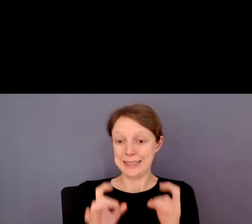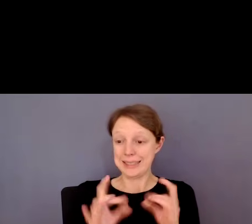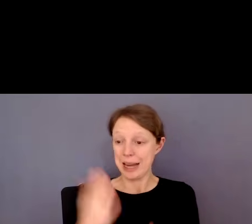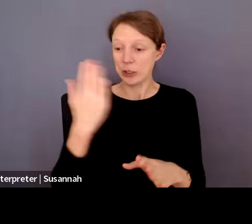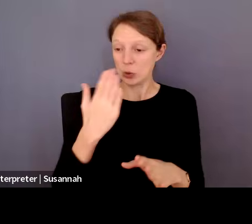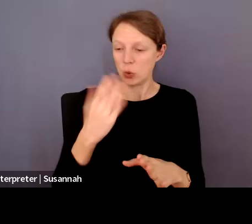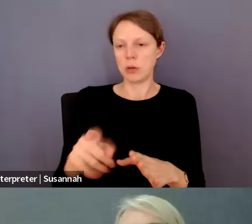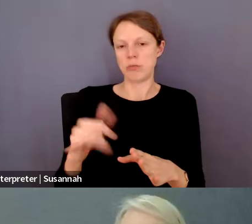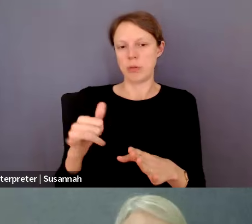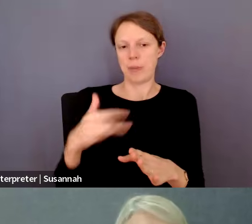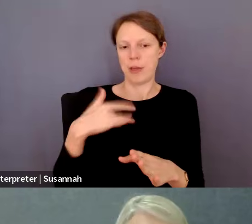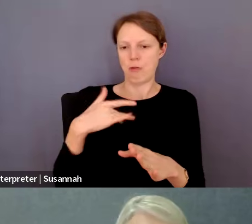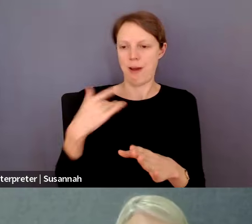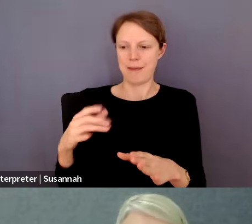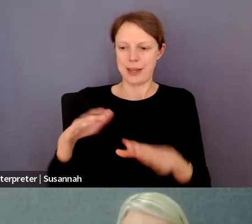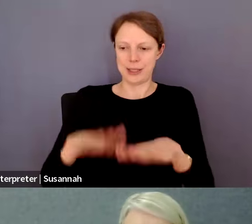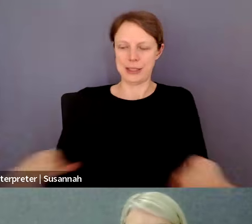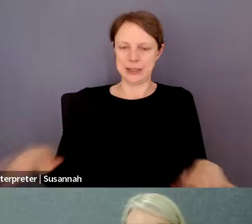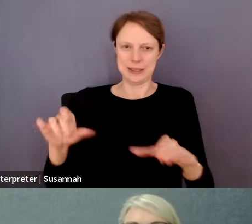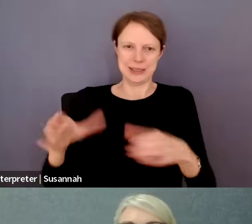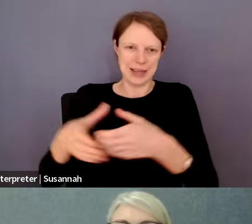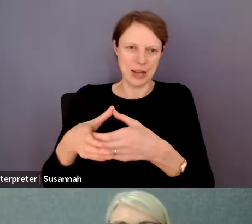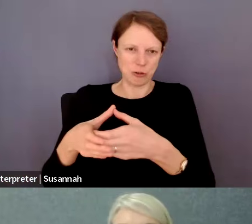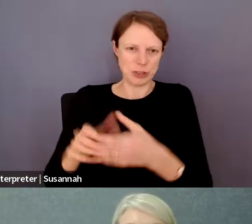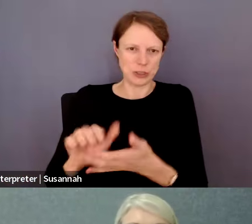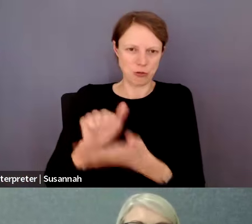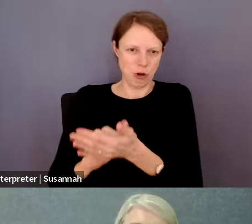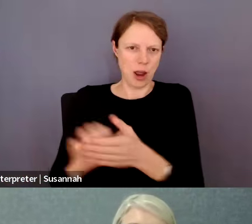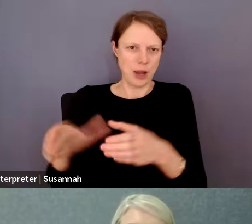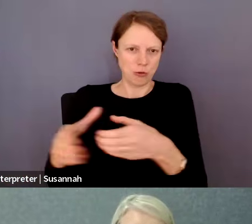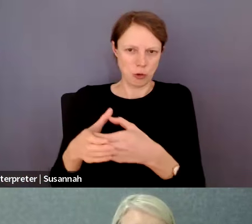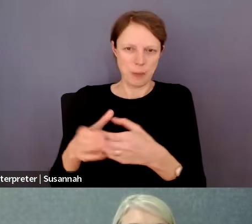Kids category. There's a few things that are going on for you that just mean that school is probably